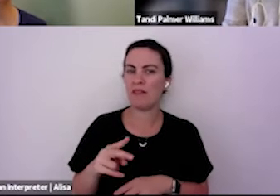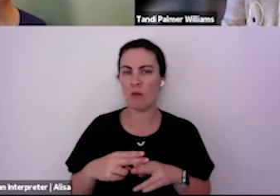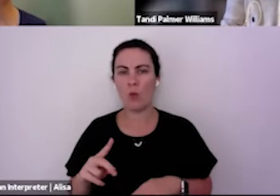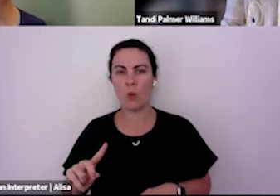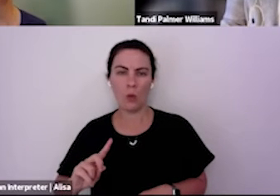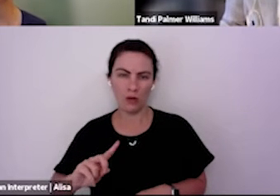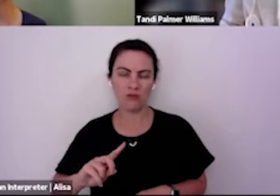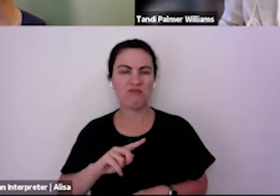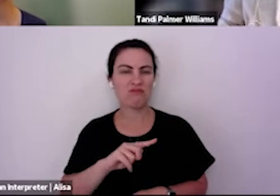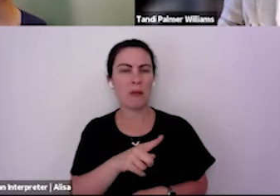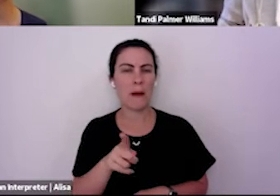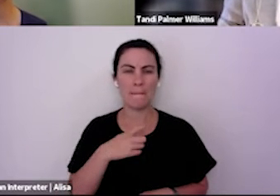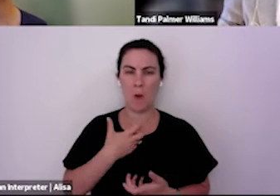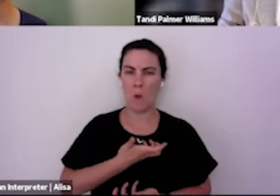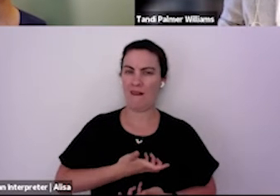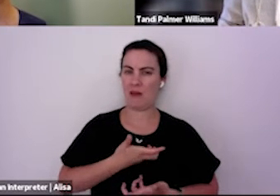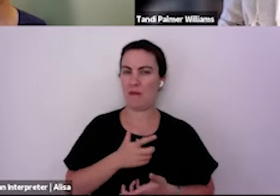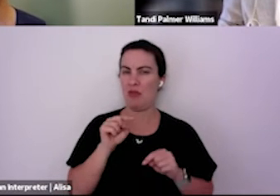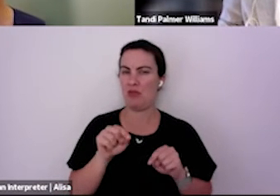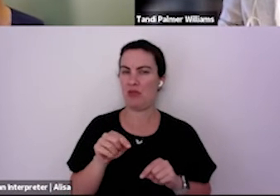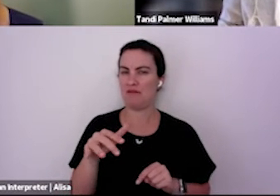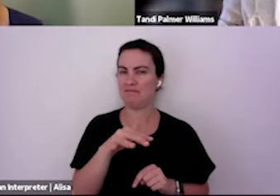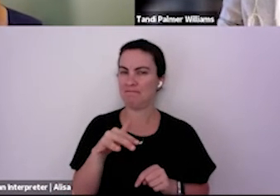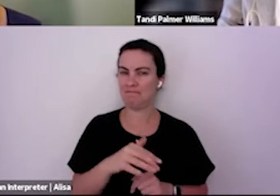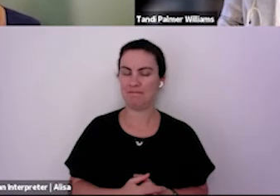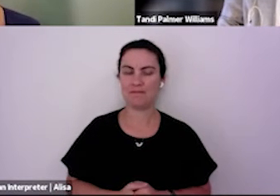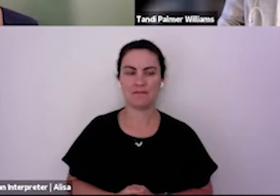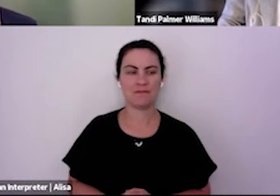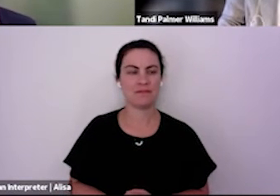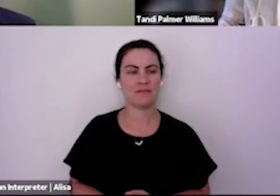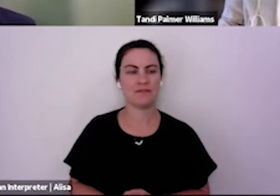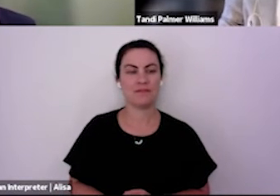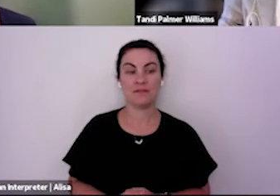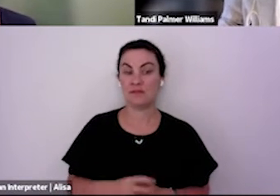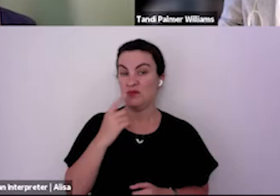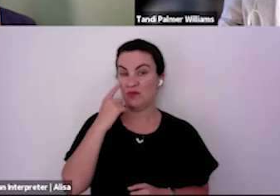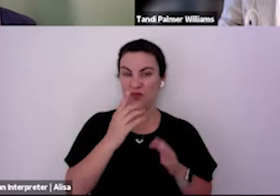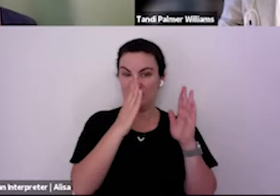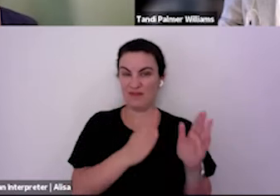So, I'm going to show a couple of these segments again. The digital devotee is supportive but selective.